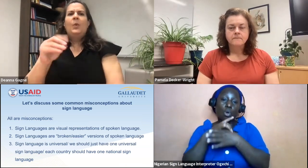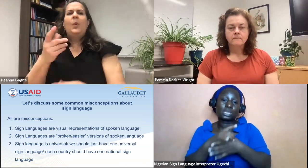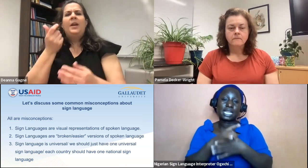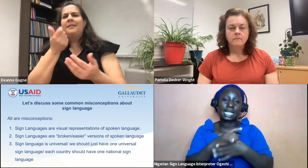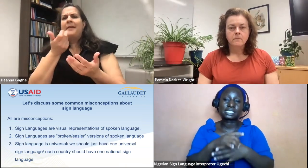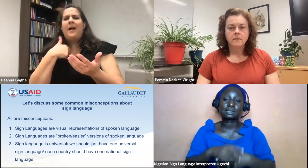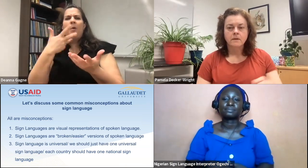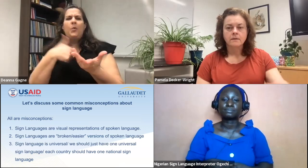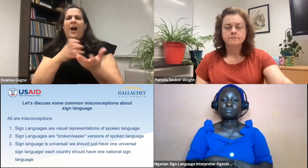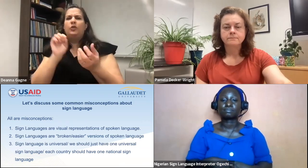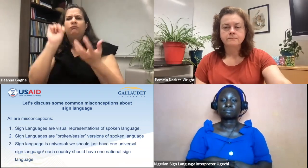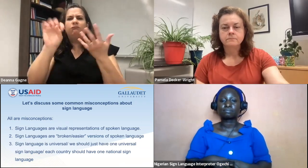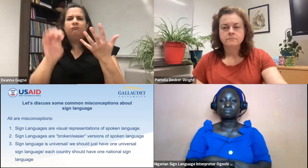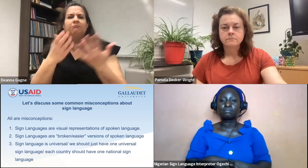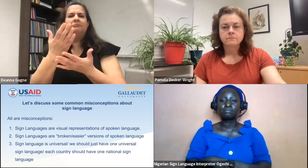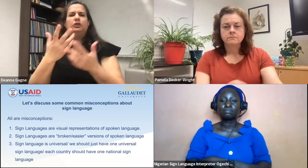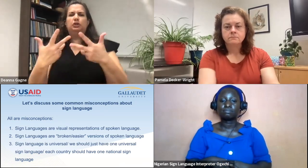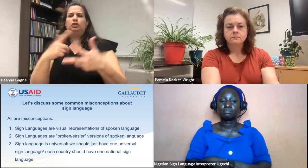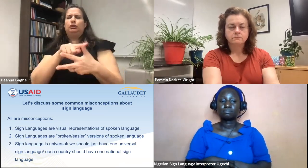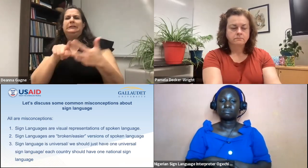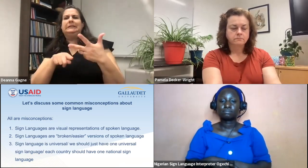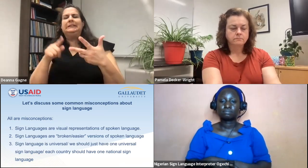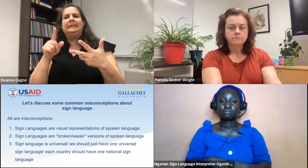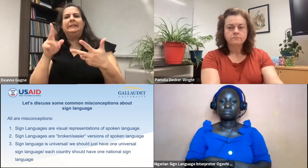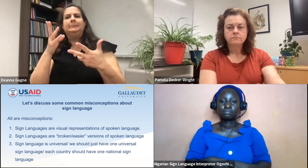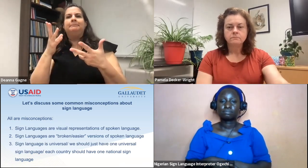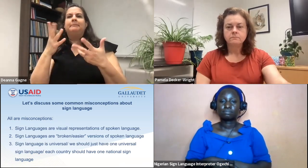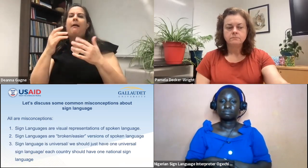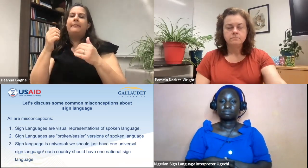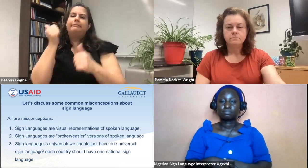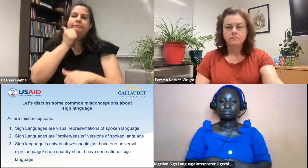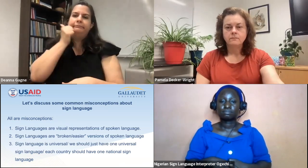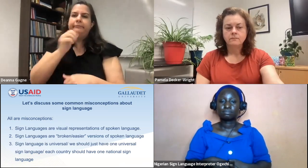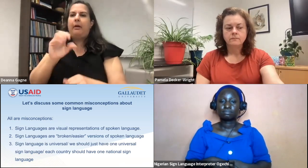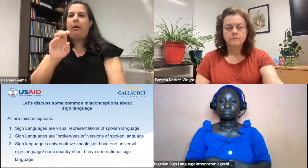Okay. So now we're going to throw out there a few